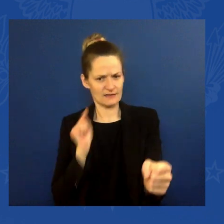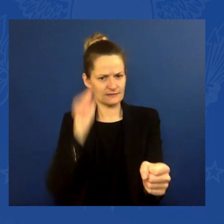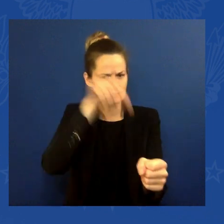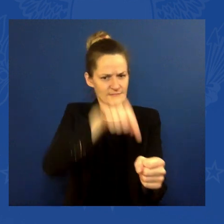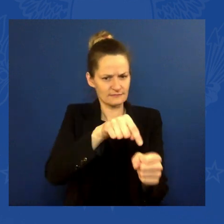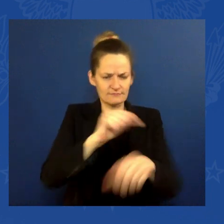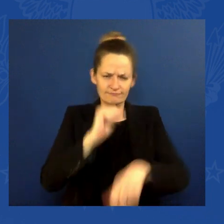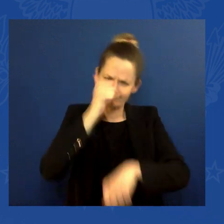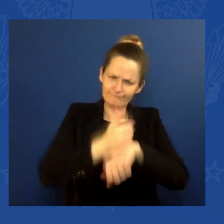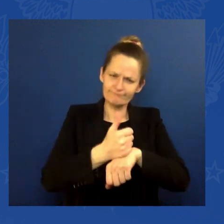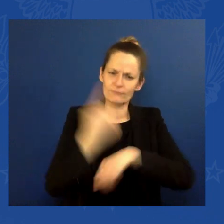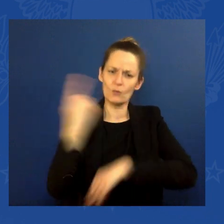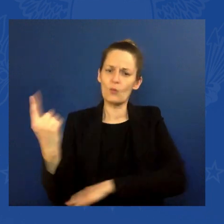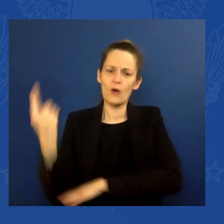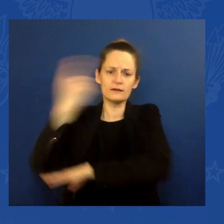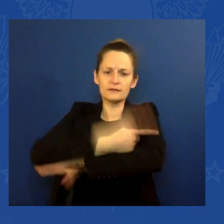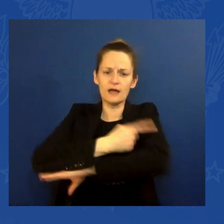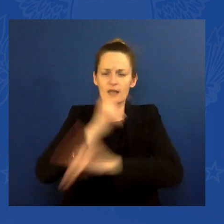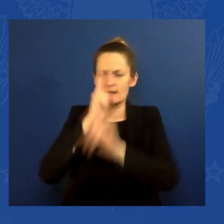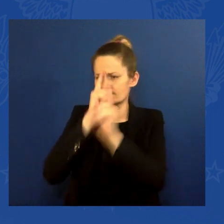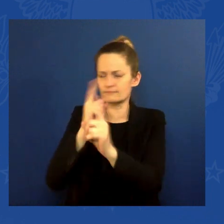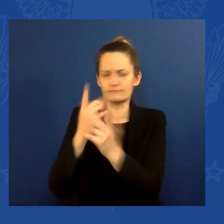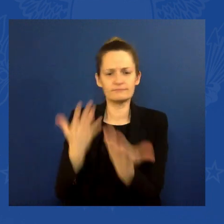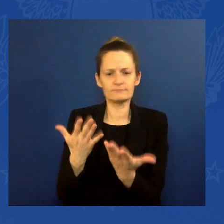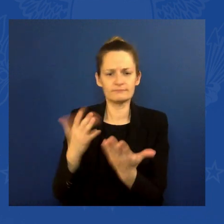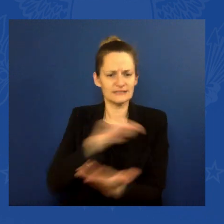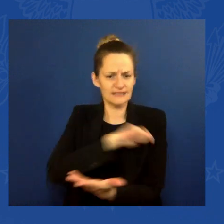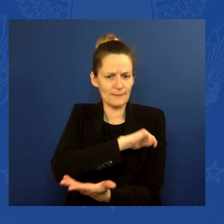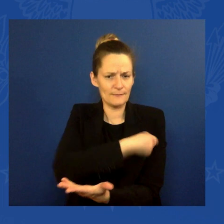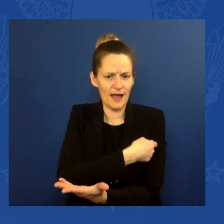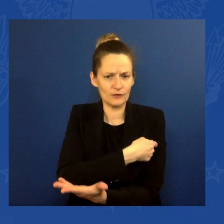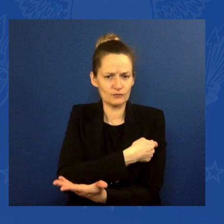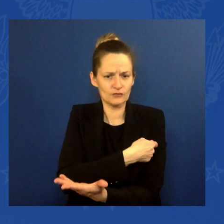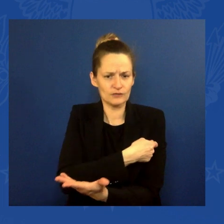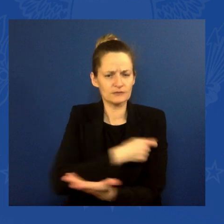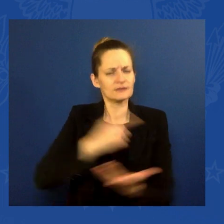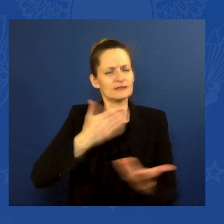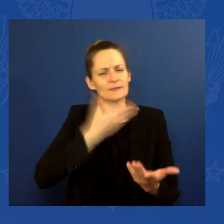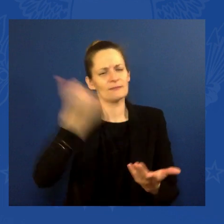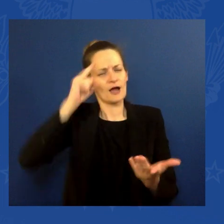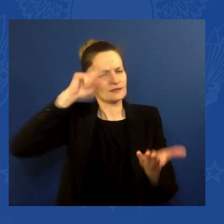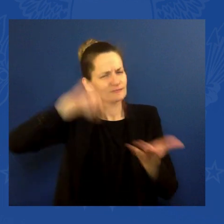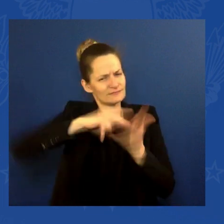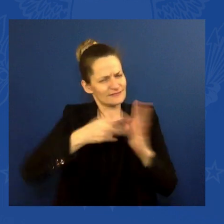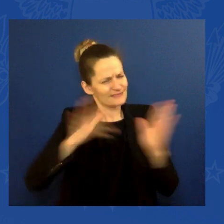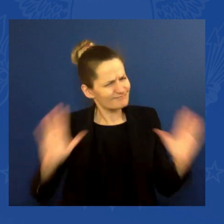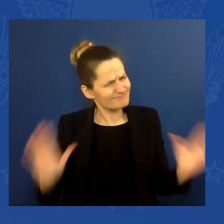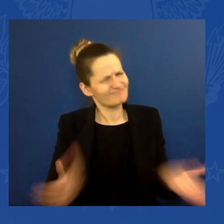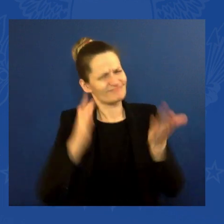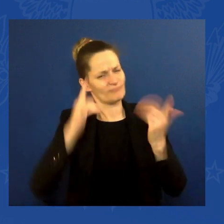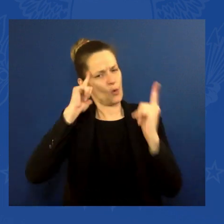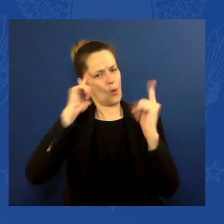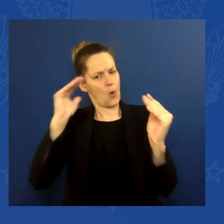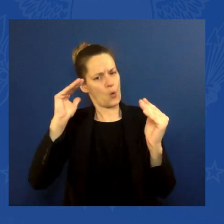And we built a sense of community to restore hope in those struggling, to thread that common bonds of respect, dignity, and love for --